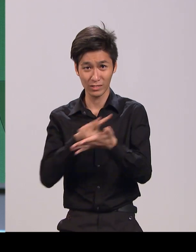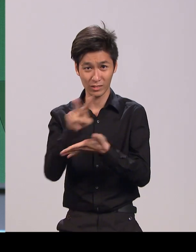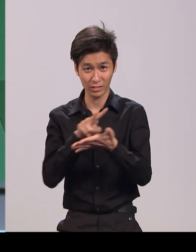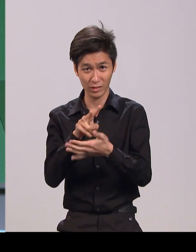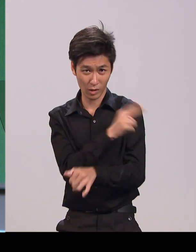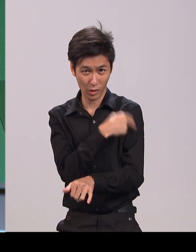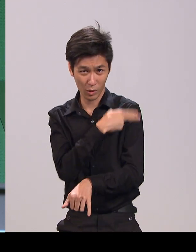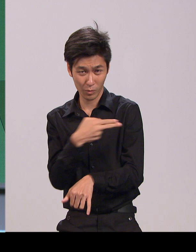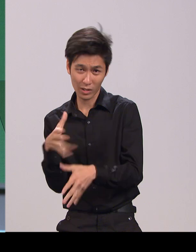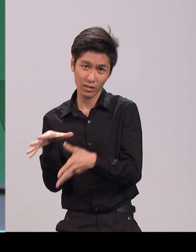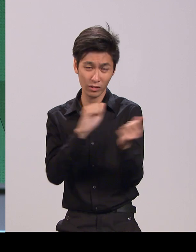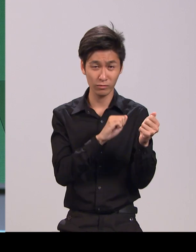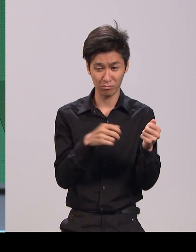It is a miracle that he is alright.